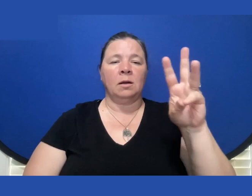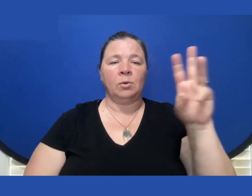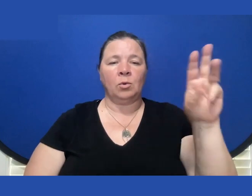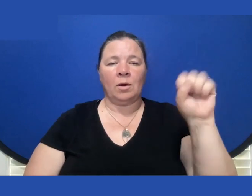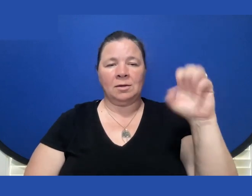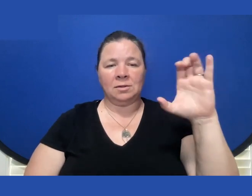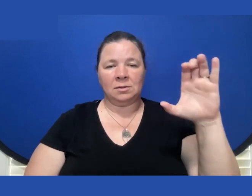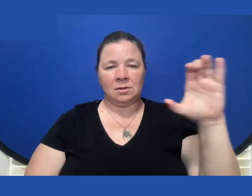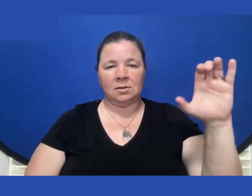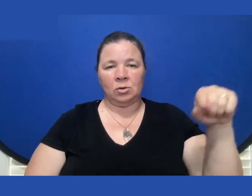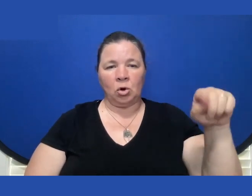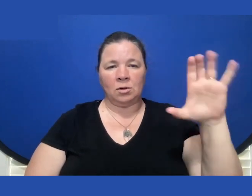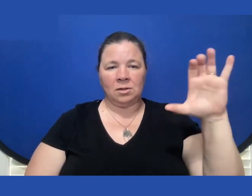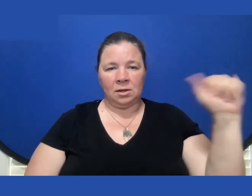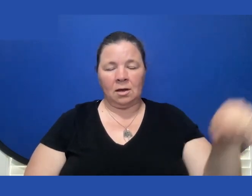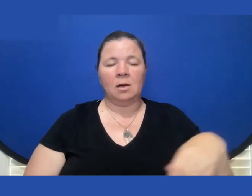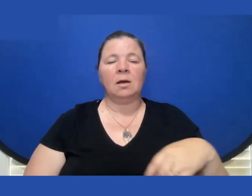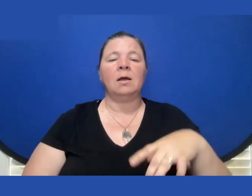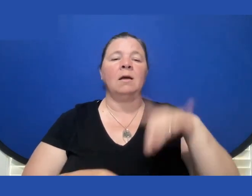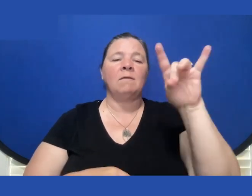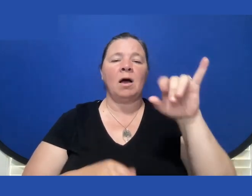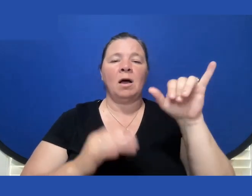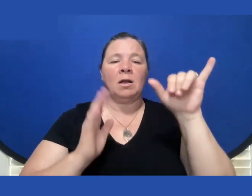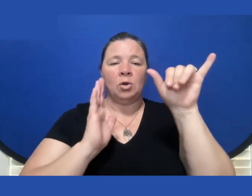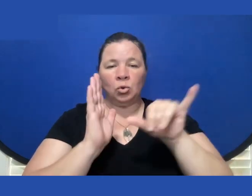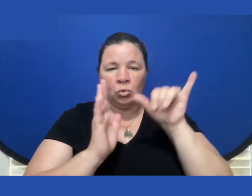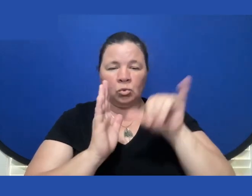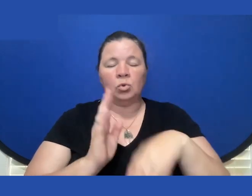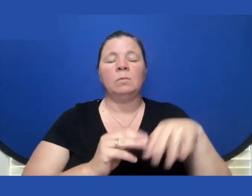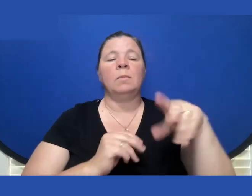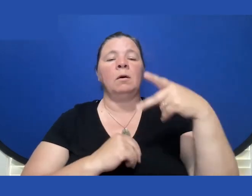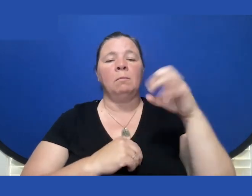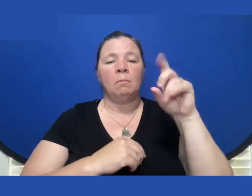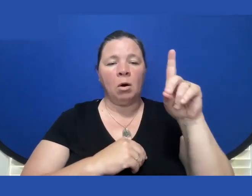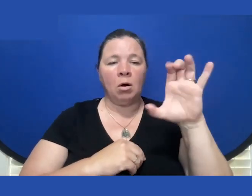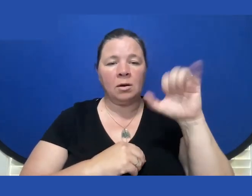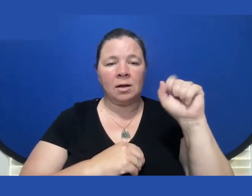Maple Communications Canada for providing our ASL, and of course RBC